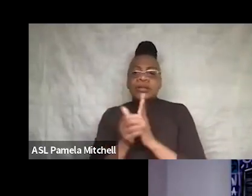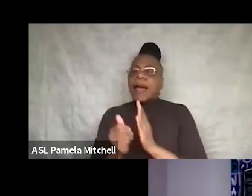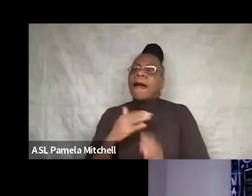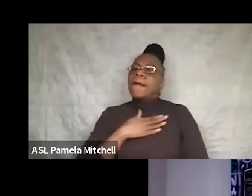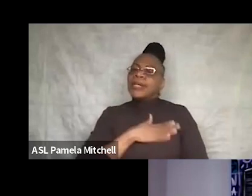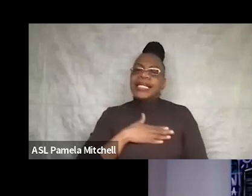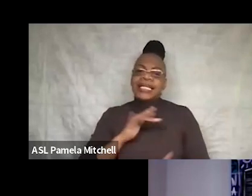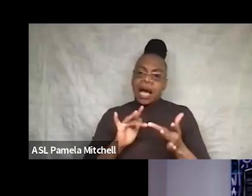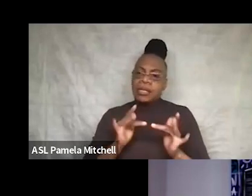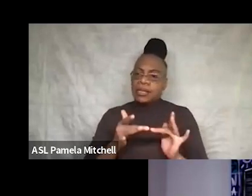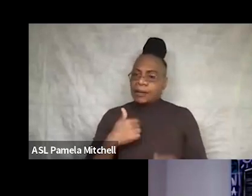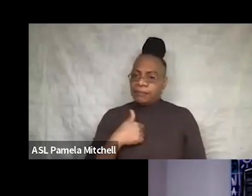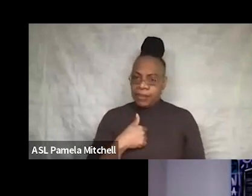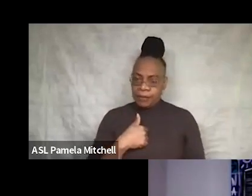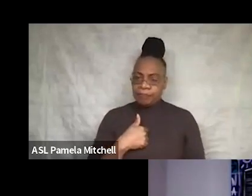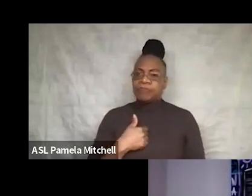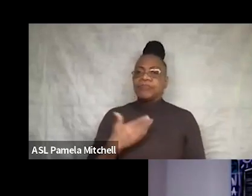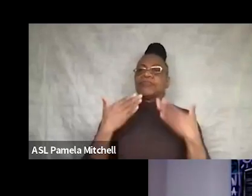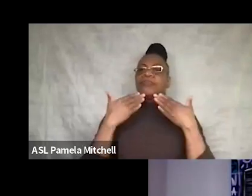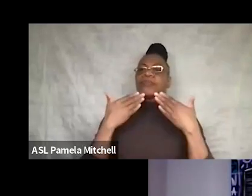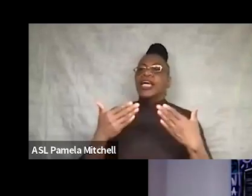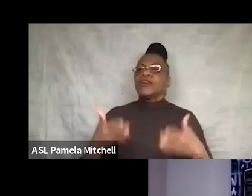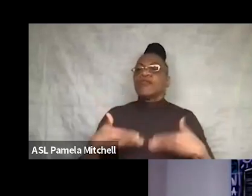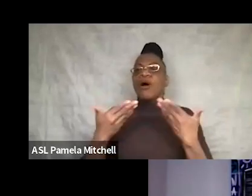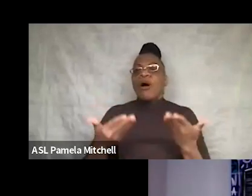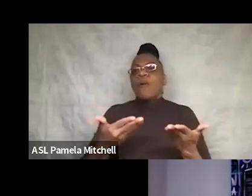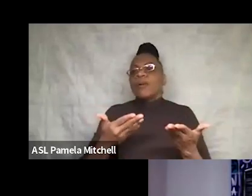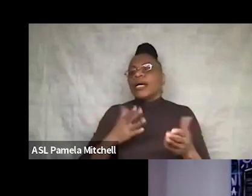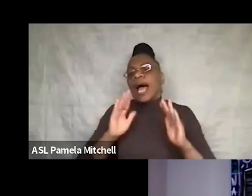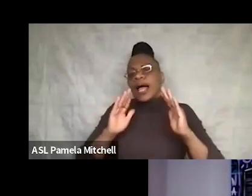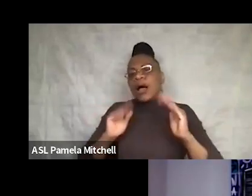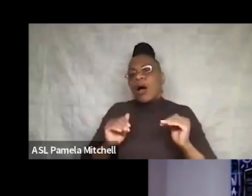Thank you, and thank you for offering that. I hope that folks will take Dr. Rajni up on that